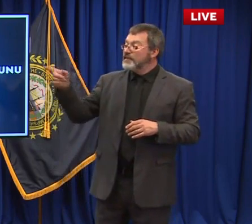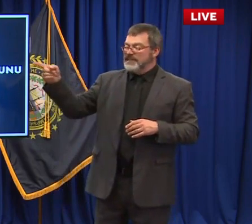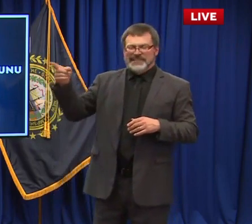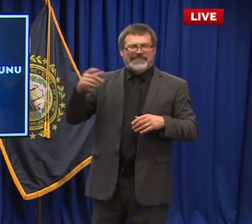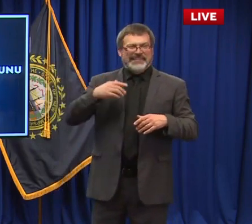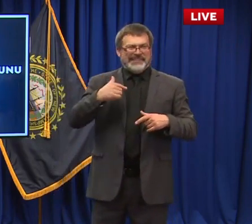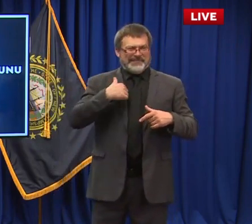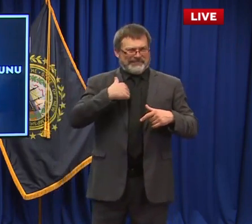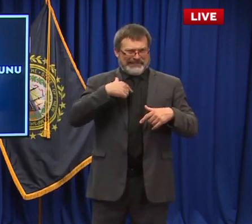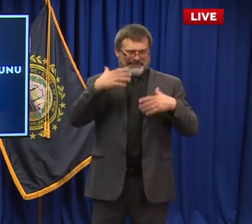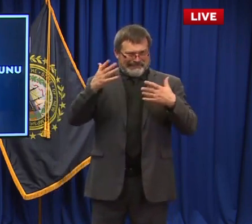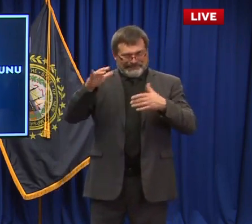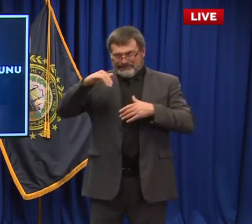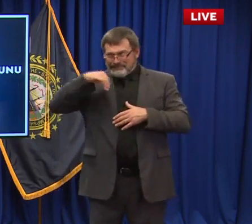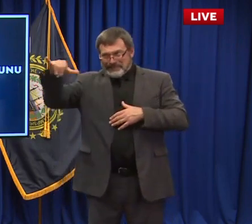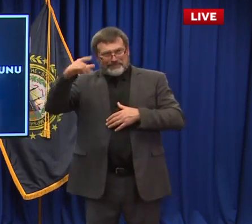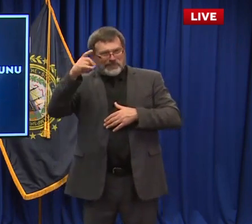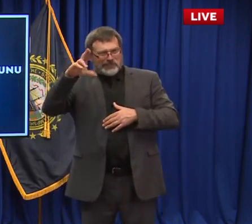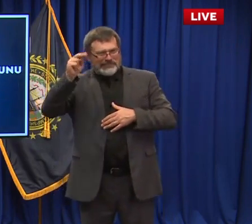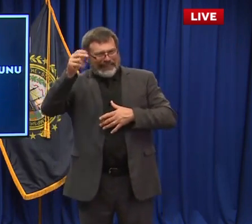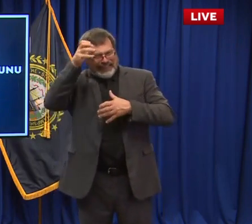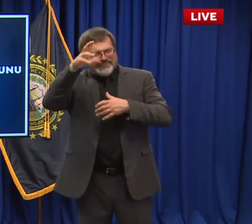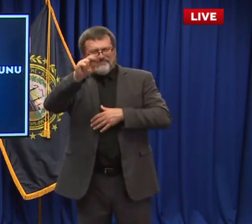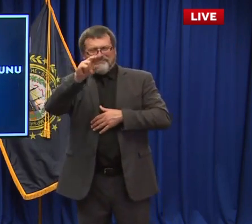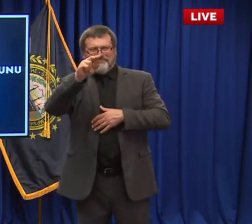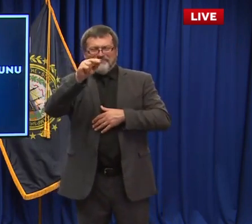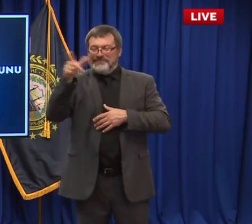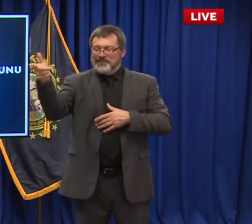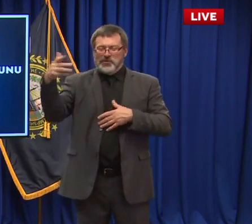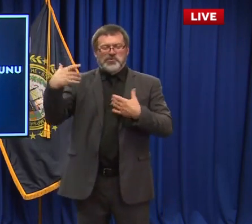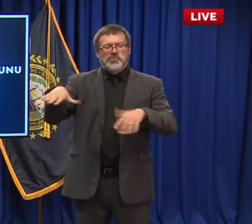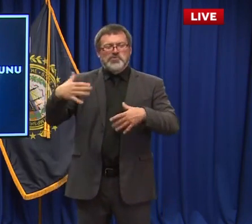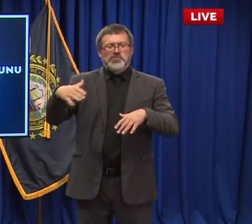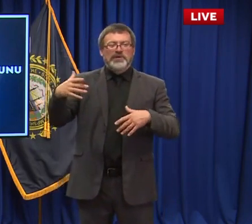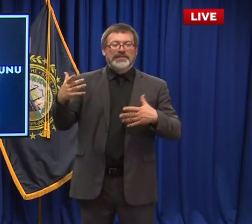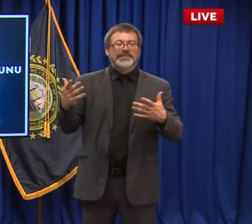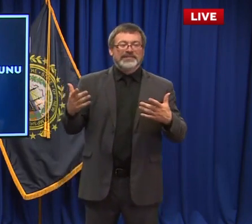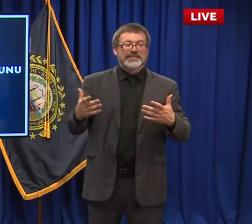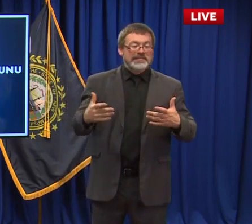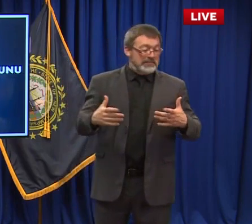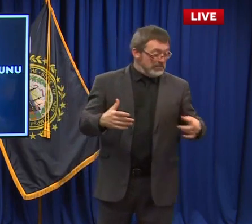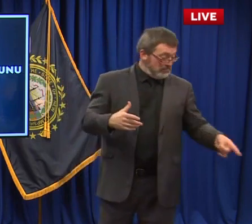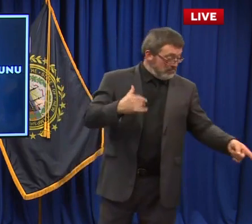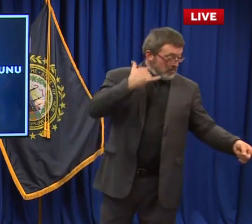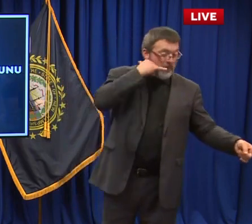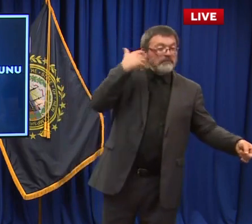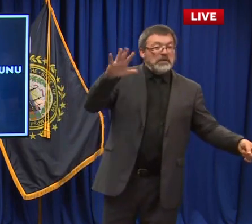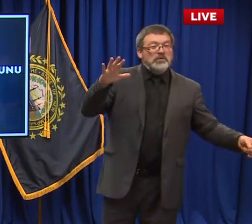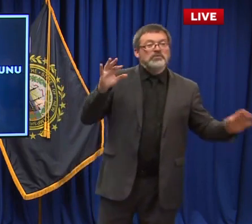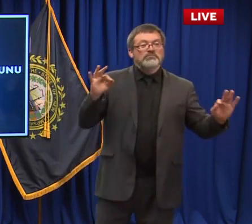CLEARLY, HAVE A LONG WAY TO GO BEFORE I GET THAT HONORARY EPIDEMIOLOGIST DOCTORATE.